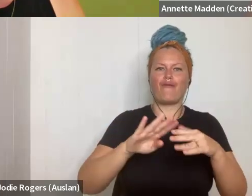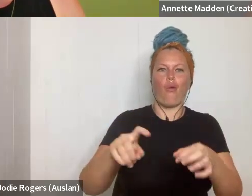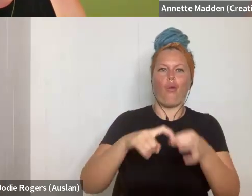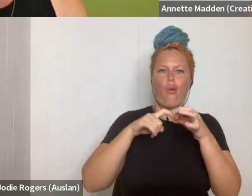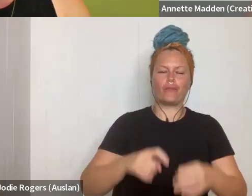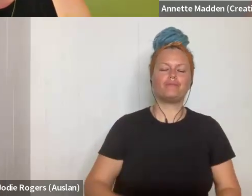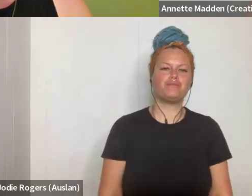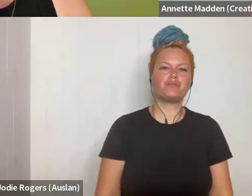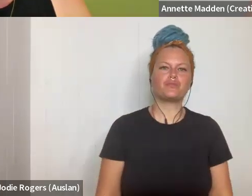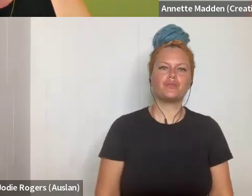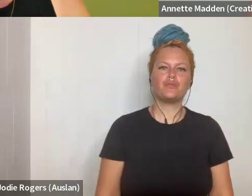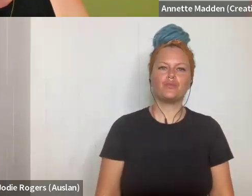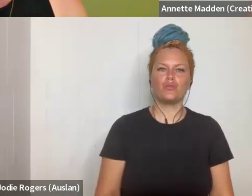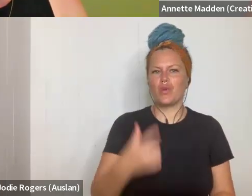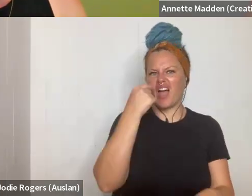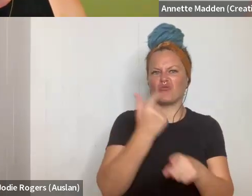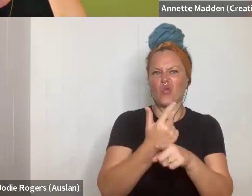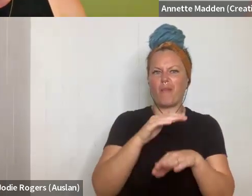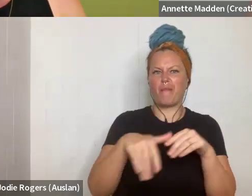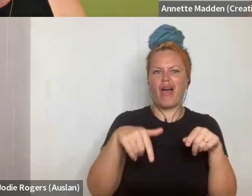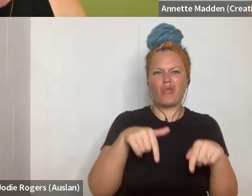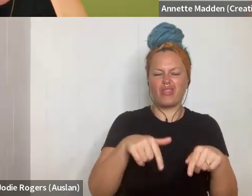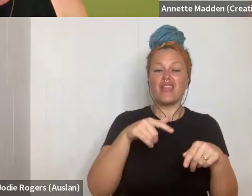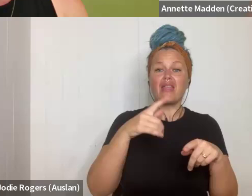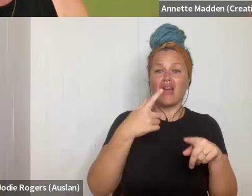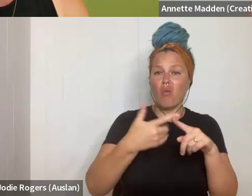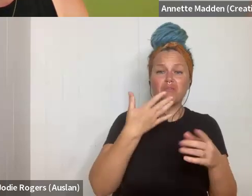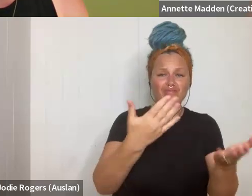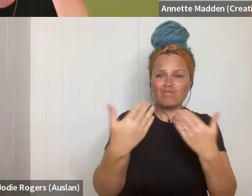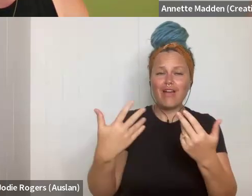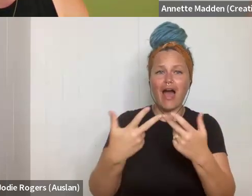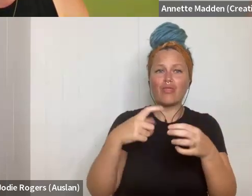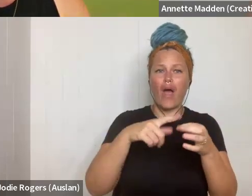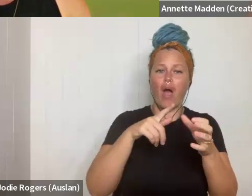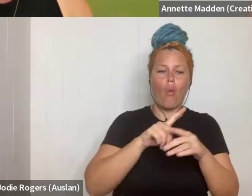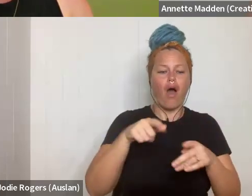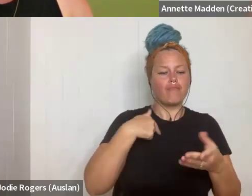two-year operational plan. So we thought we might just jump in, we feel like this is something that people might have questions